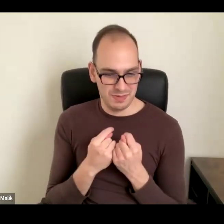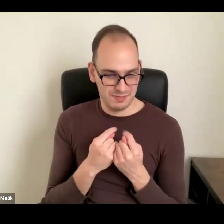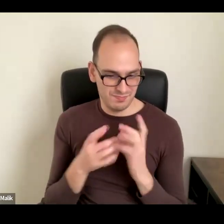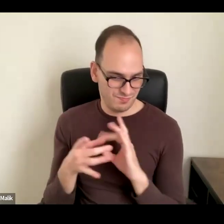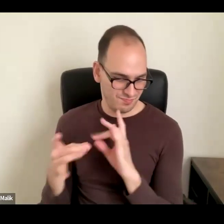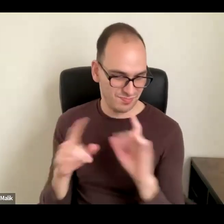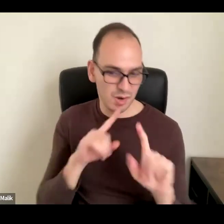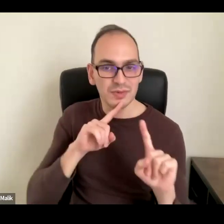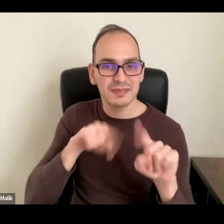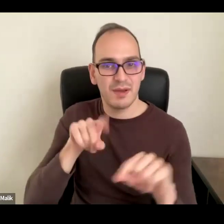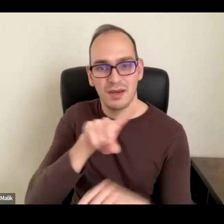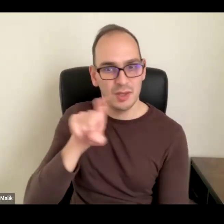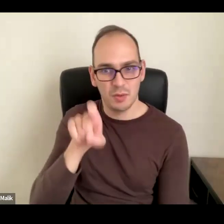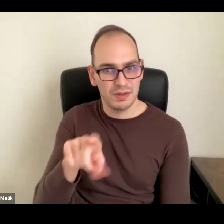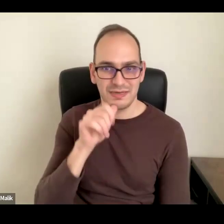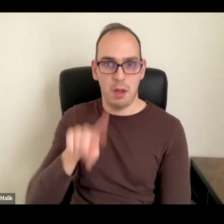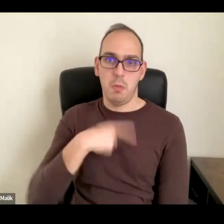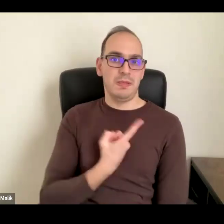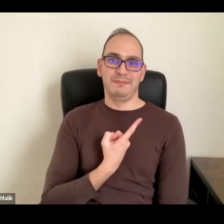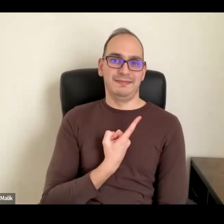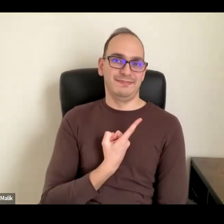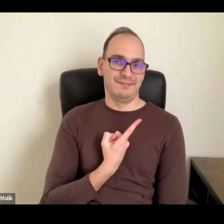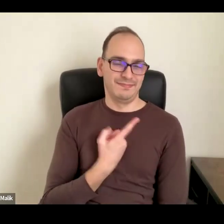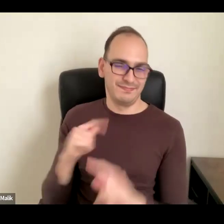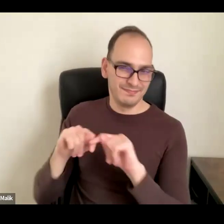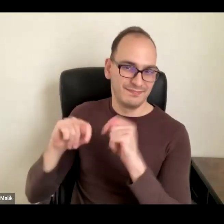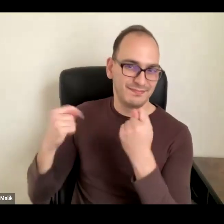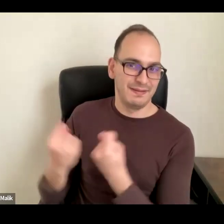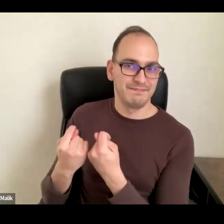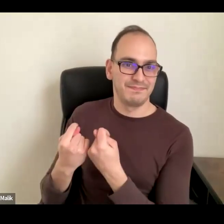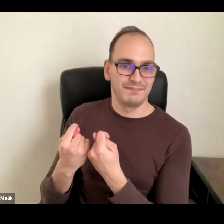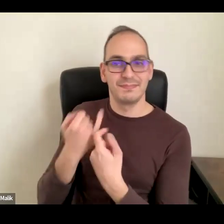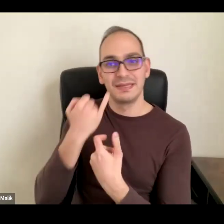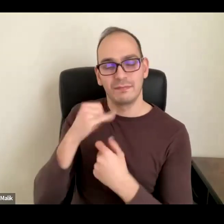responding to questions. So again any questions that you might have you're welcome to send them